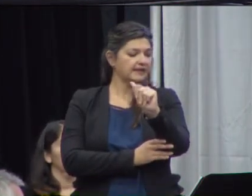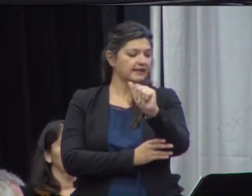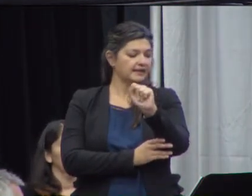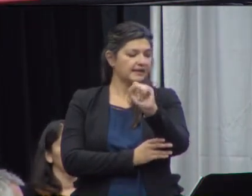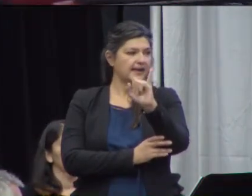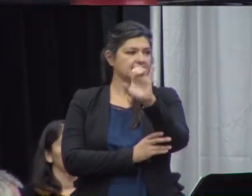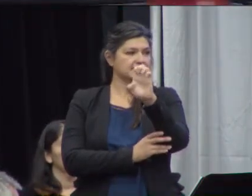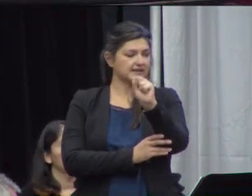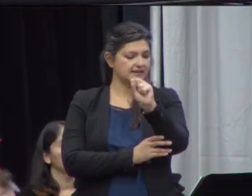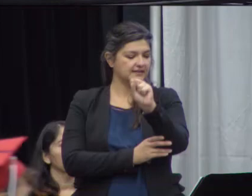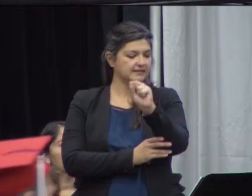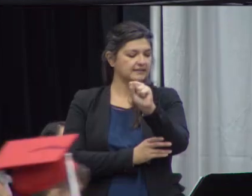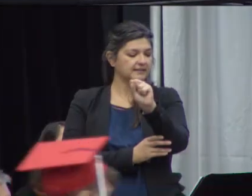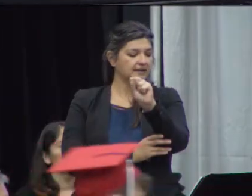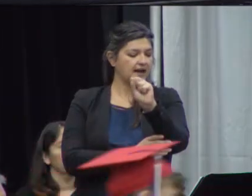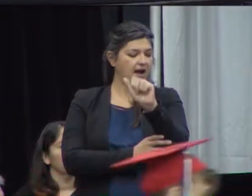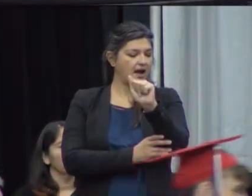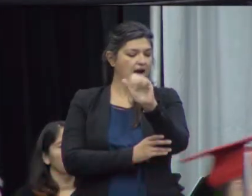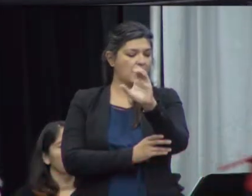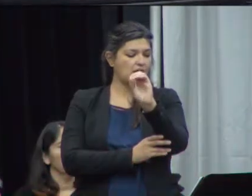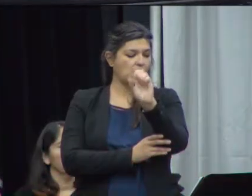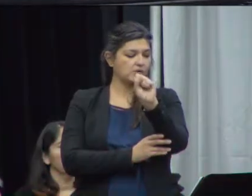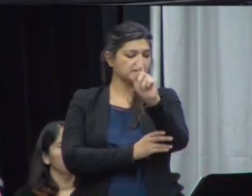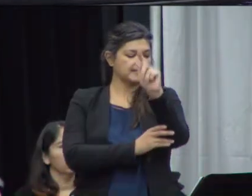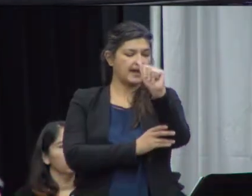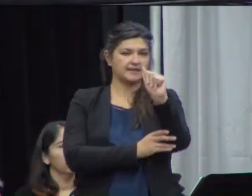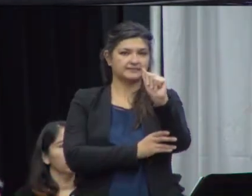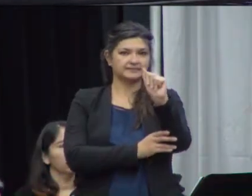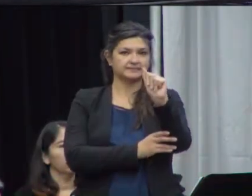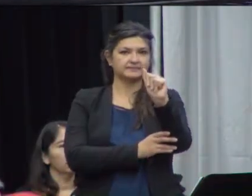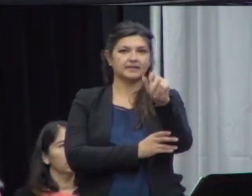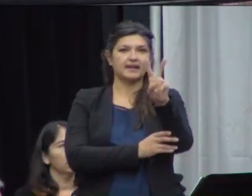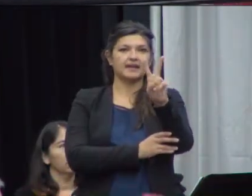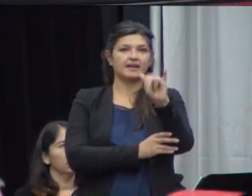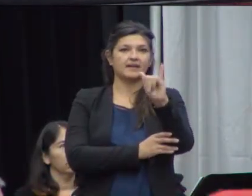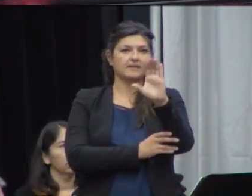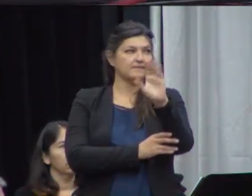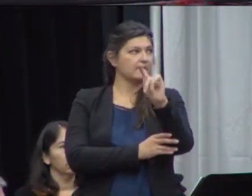(audience applauds) Victor Aguero.